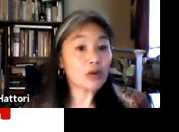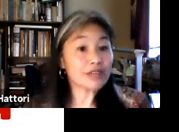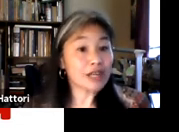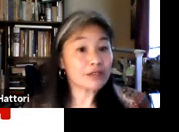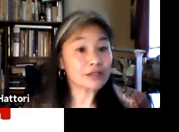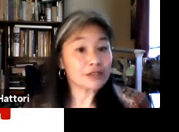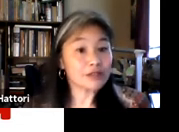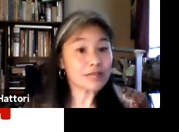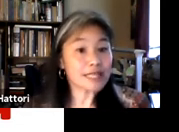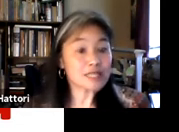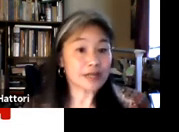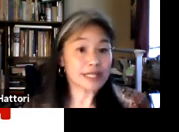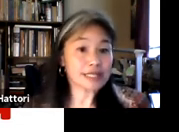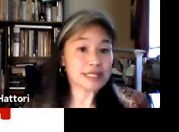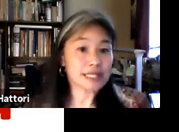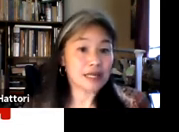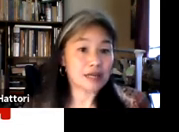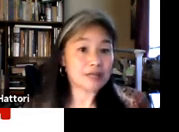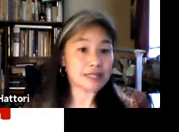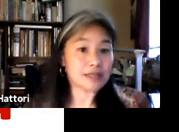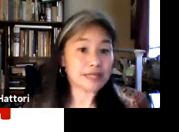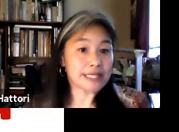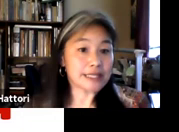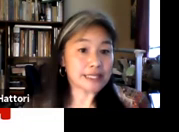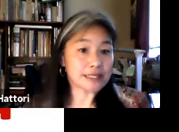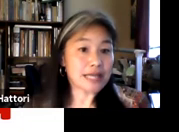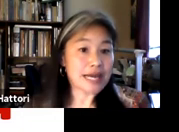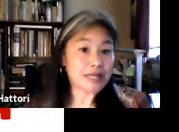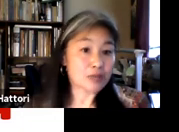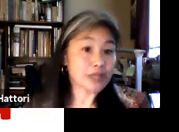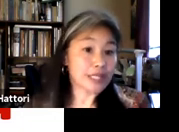women. Um, as far as what they ate, my understanding is that